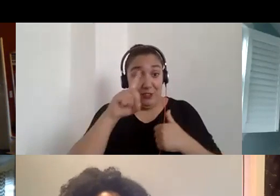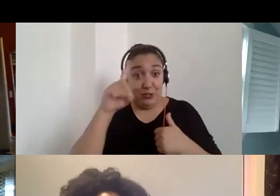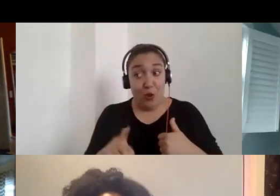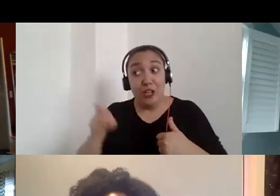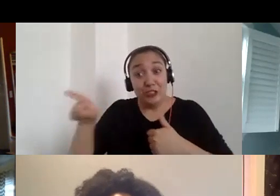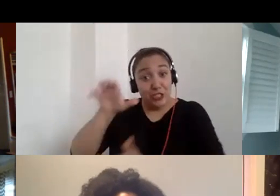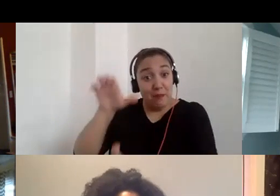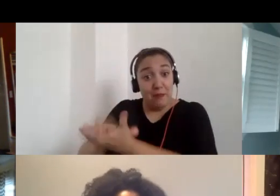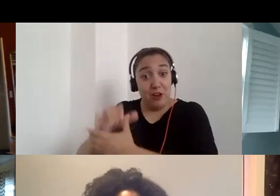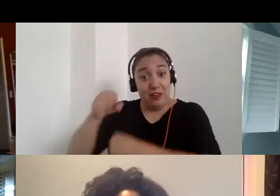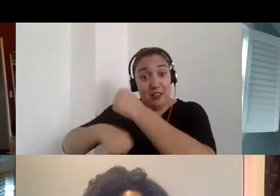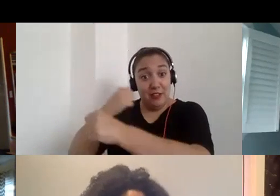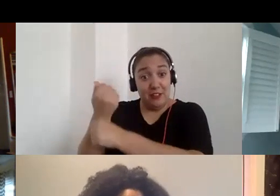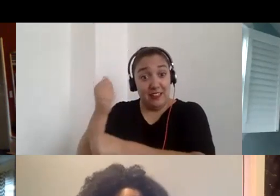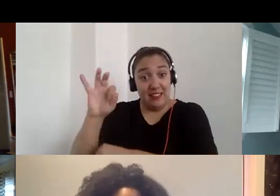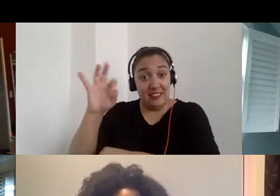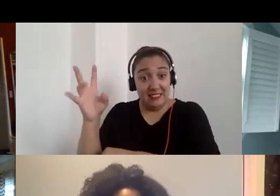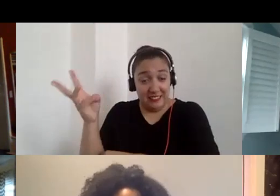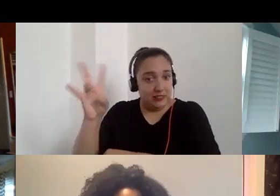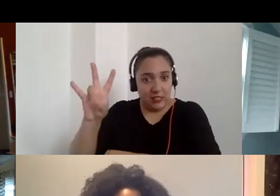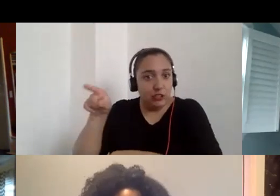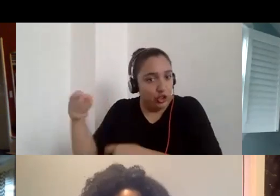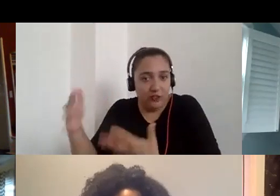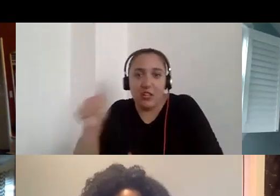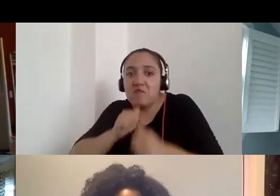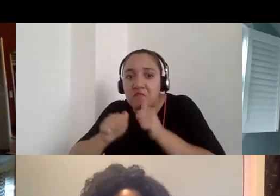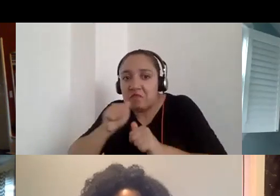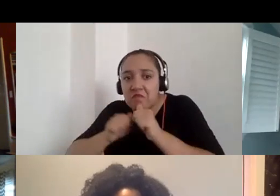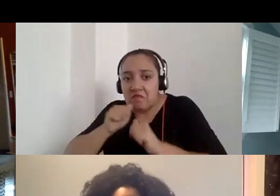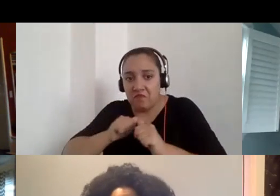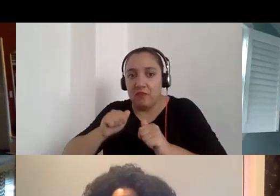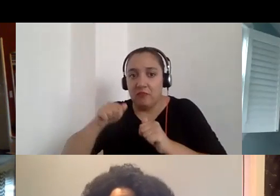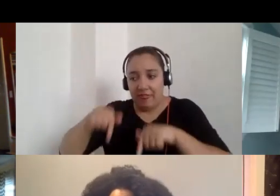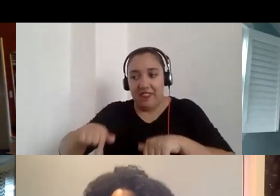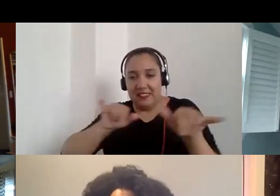So she's been through another version of this and she was born in 1933.